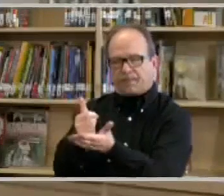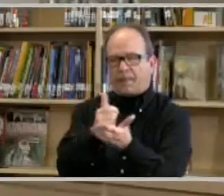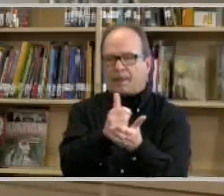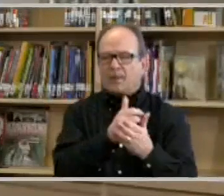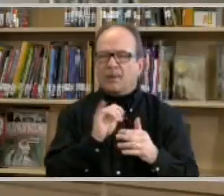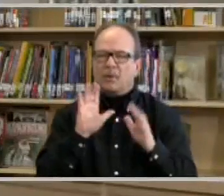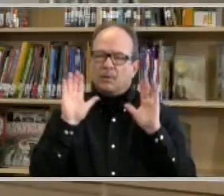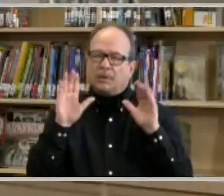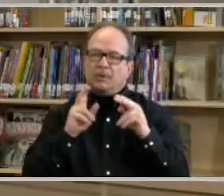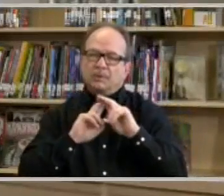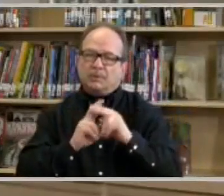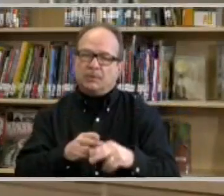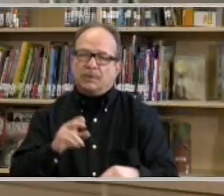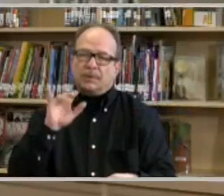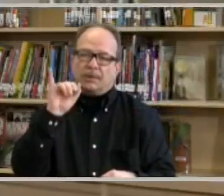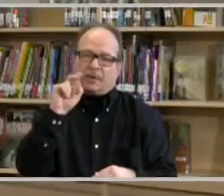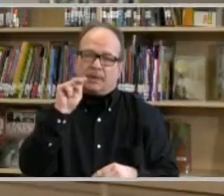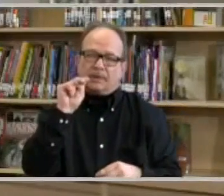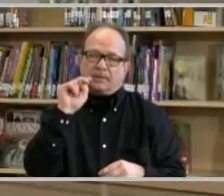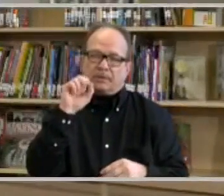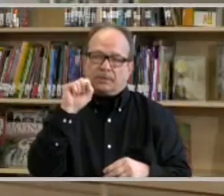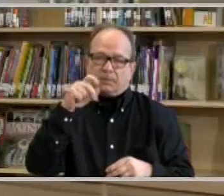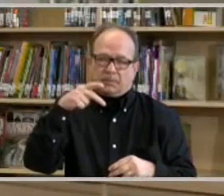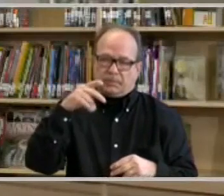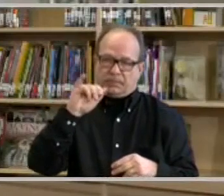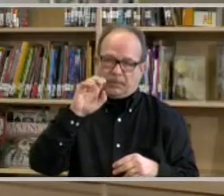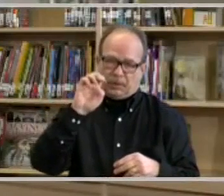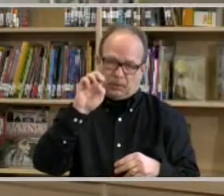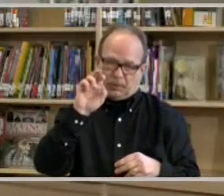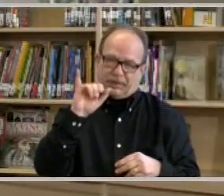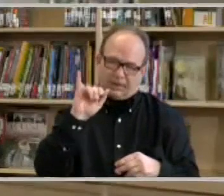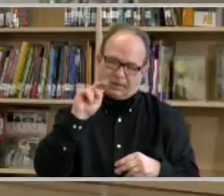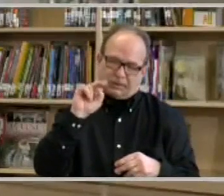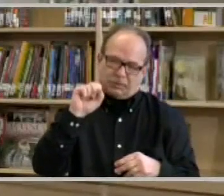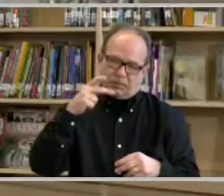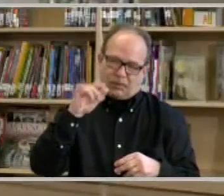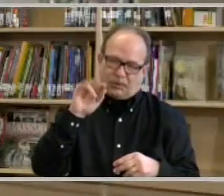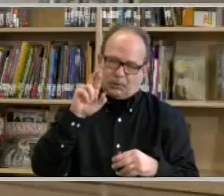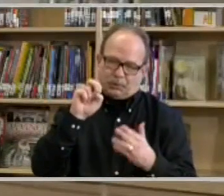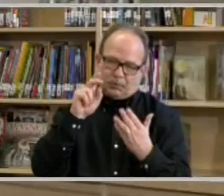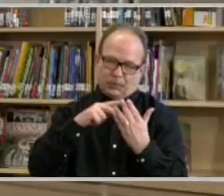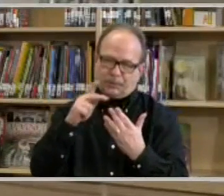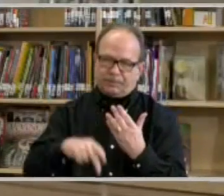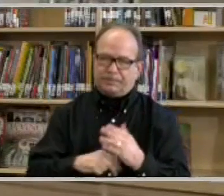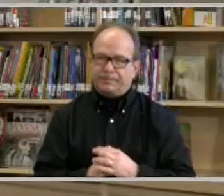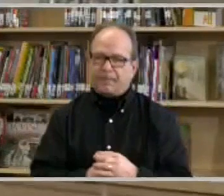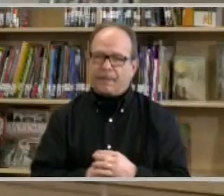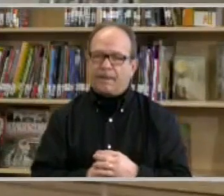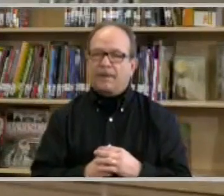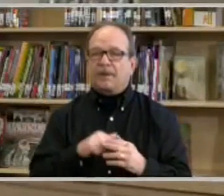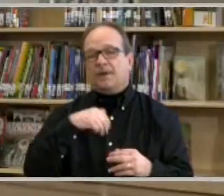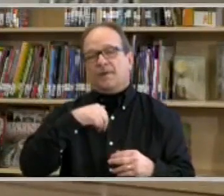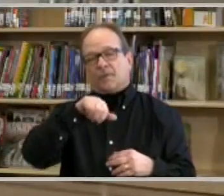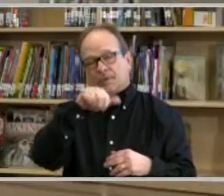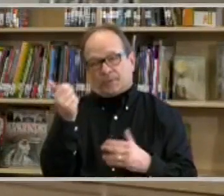SUCCESS IN THE ASPIRE PROGRAM. LIKE PROJECT 500 A PROGRAM WE